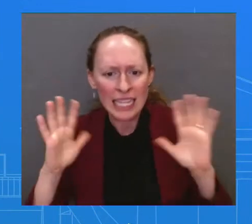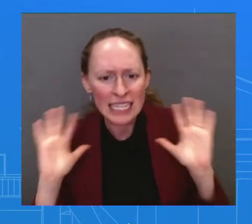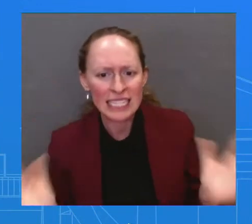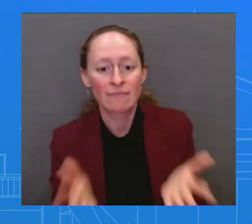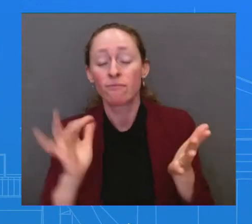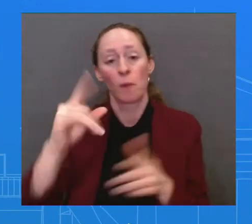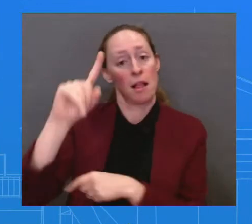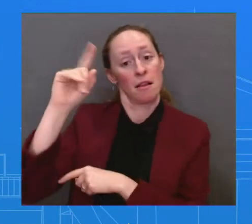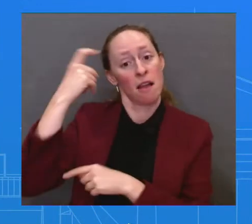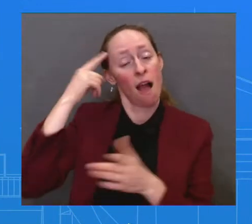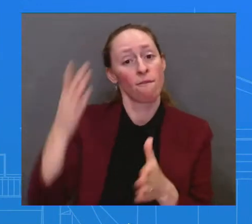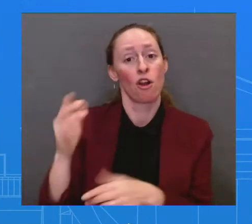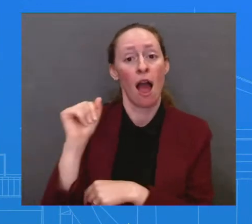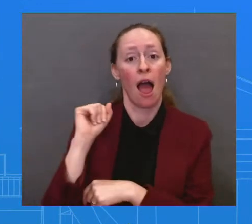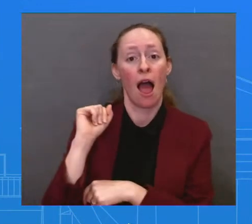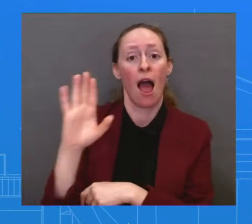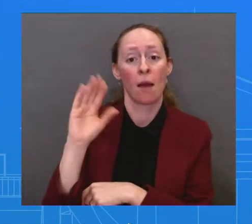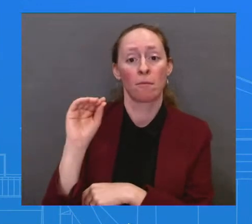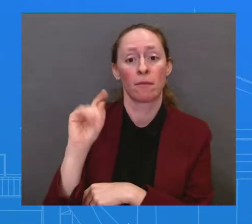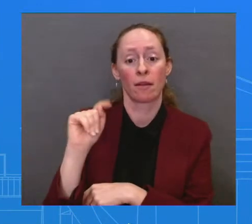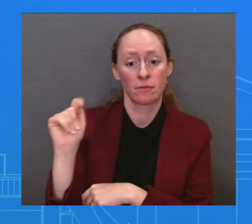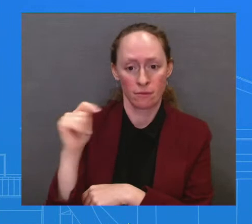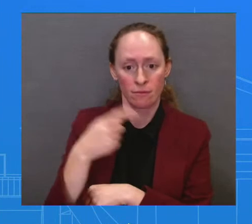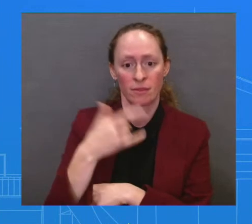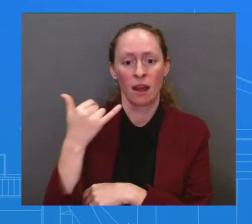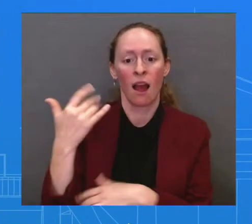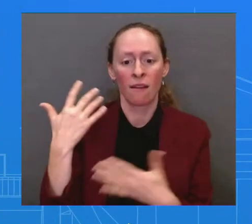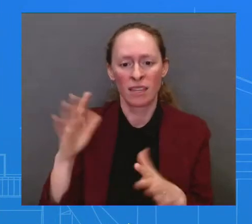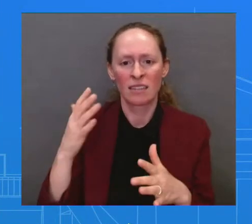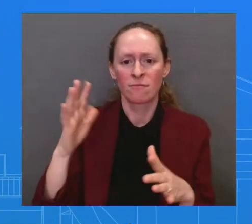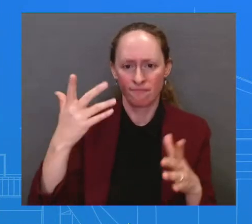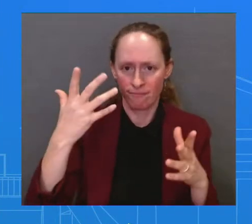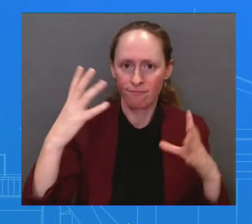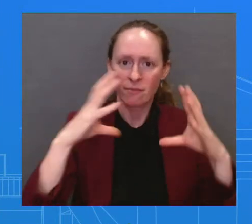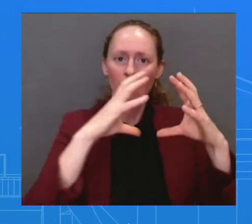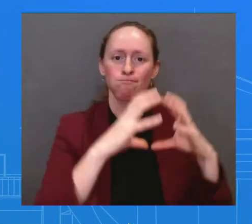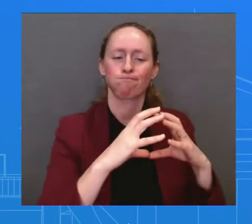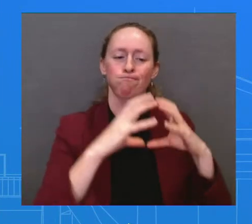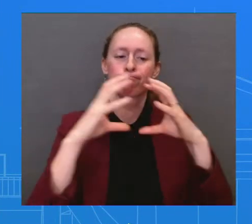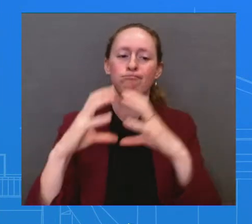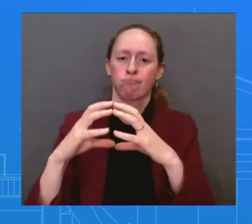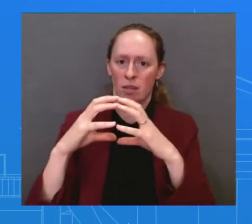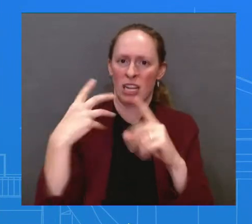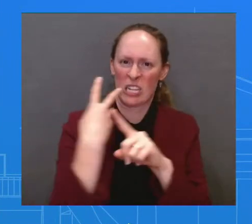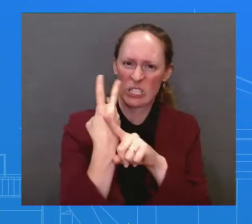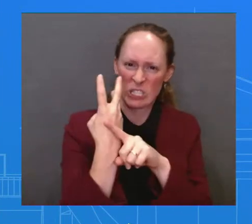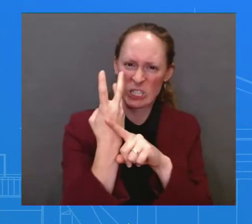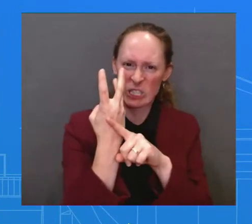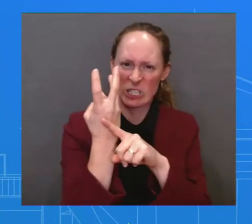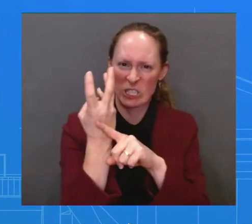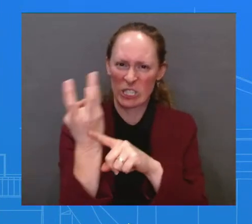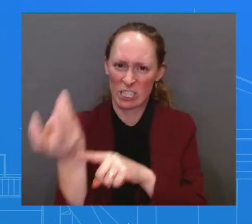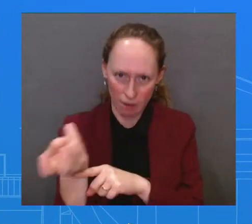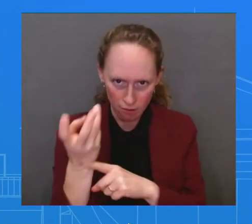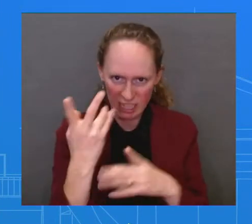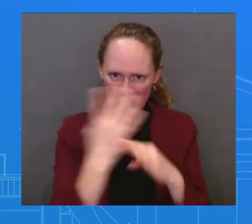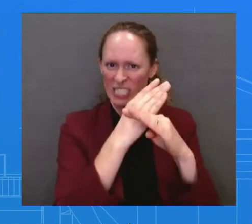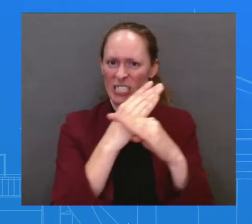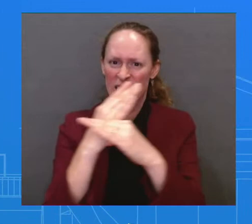taking fresh razor wire out to the border to reinstall it. Is there now a federal policy of removing the barriers that Texas is installing?